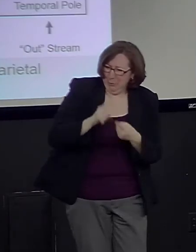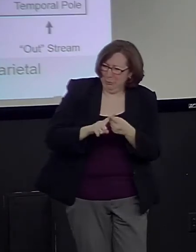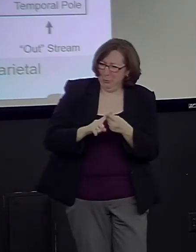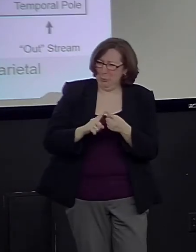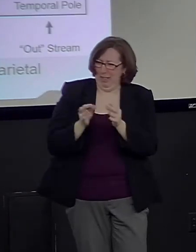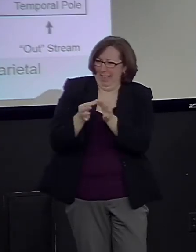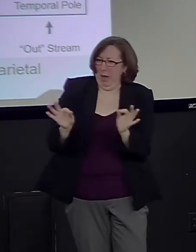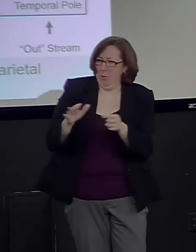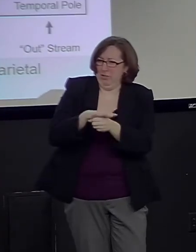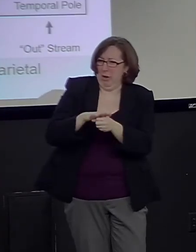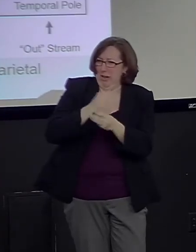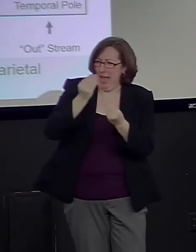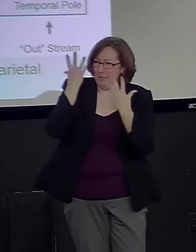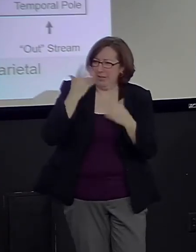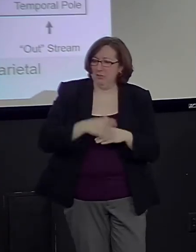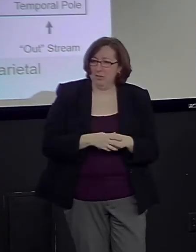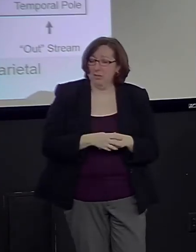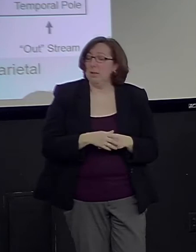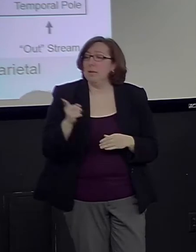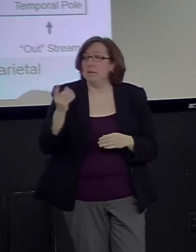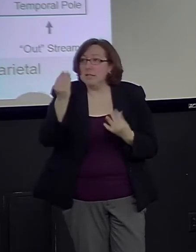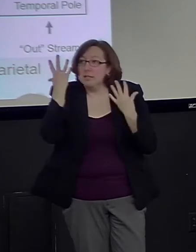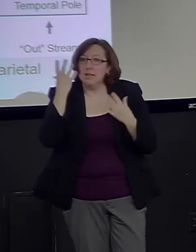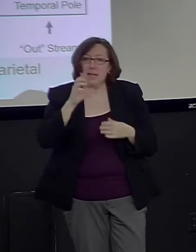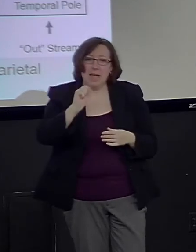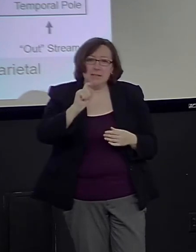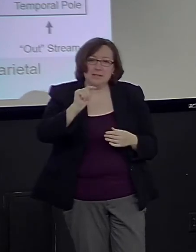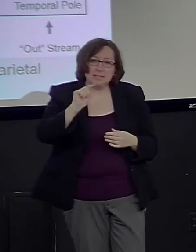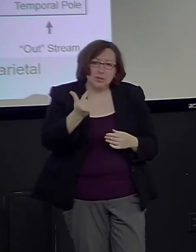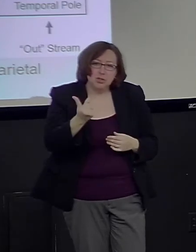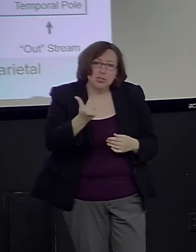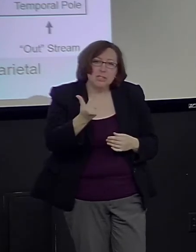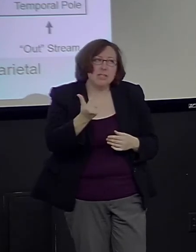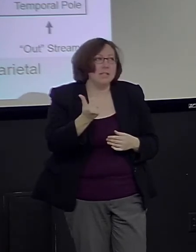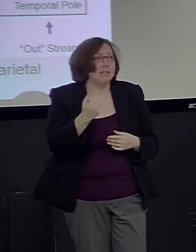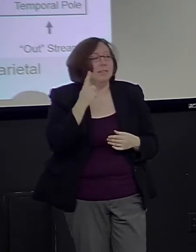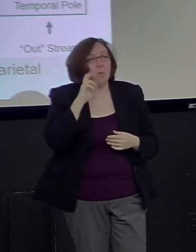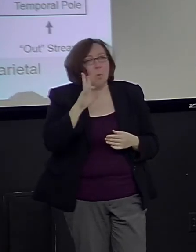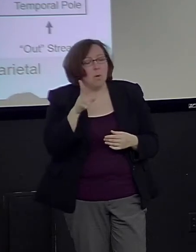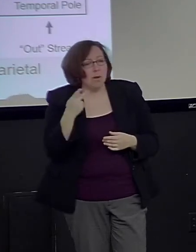because, you know, you have the STG, and the STG is for phonetic segmentation,